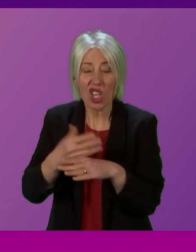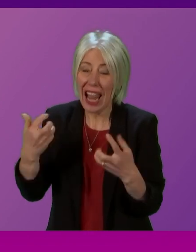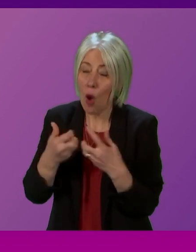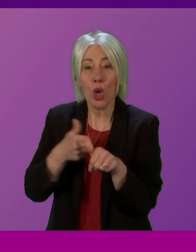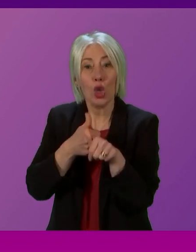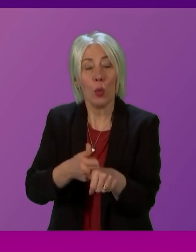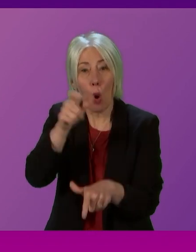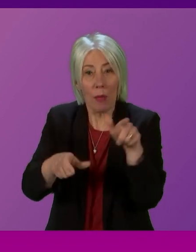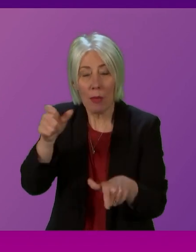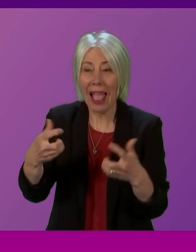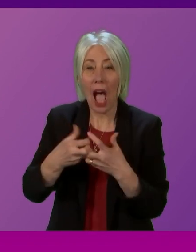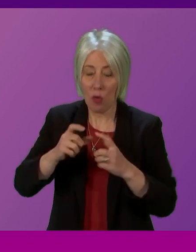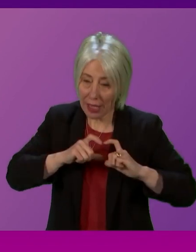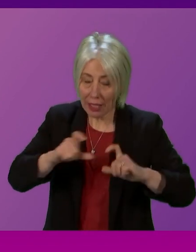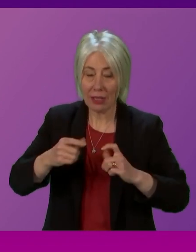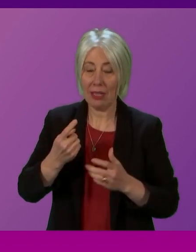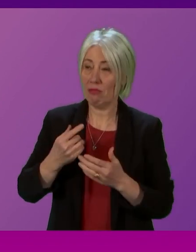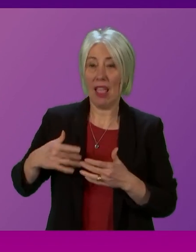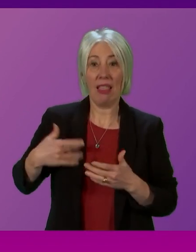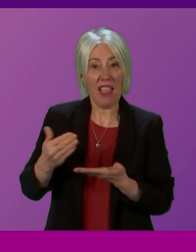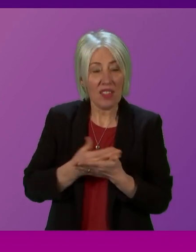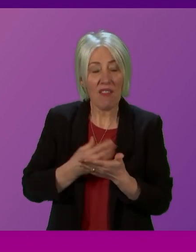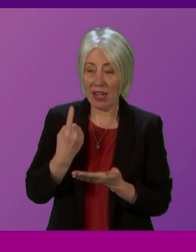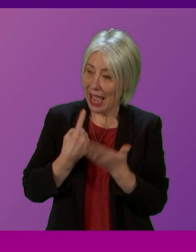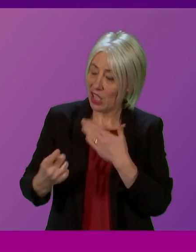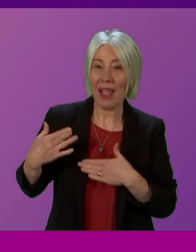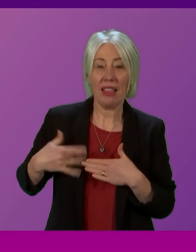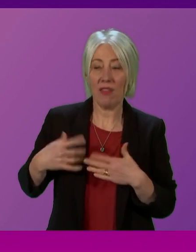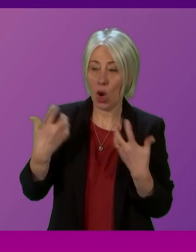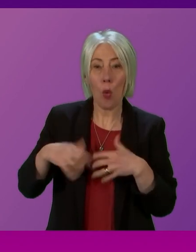to run life-saving and independent-living equipment?